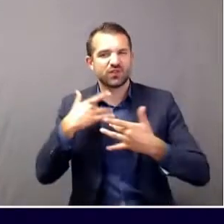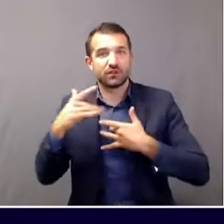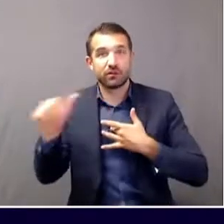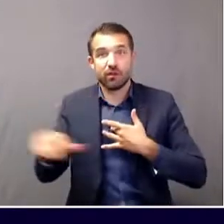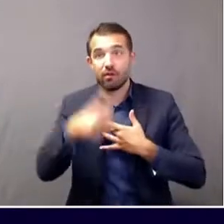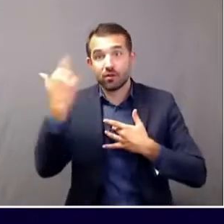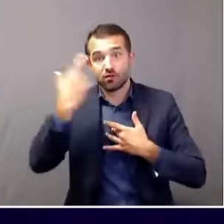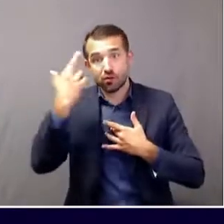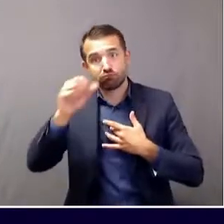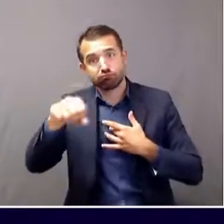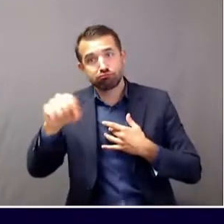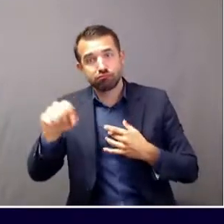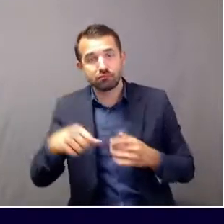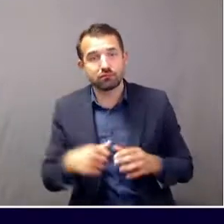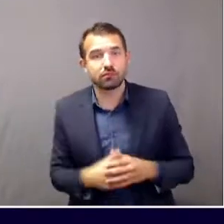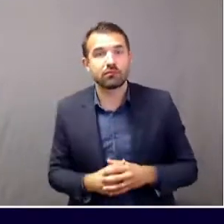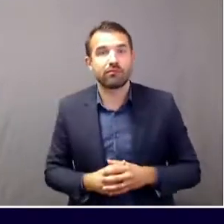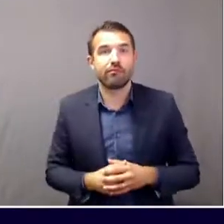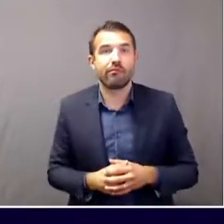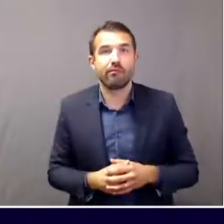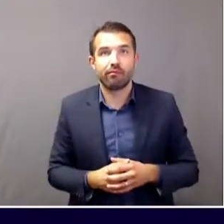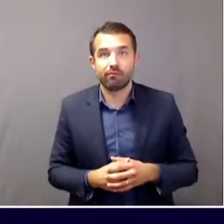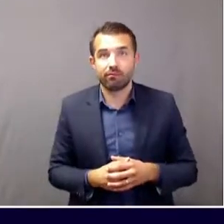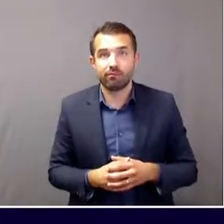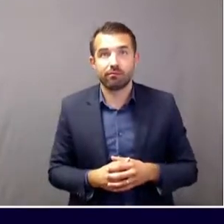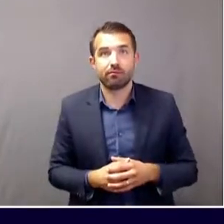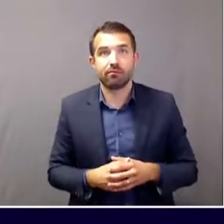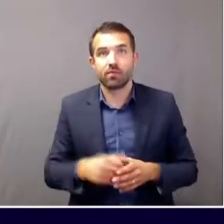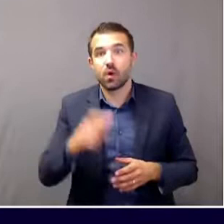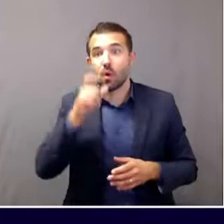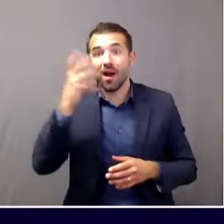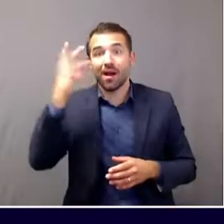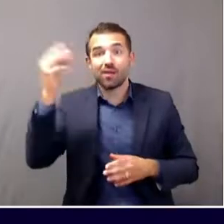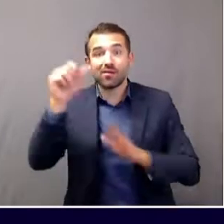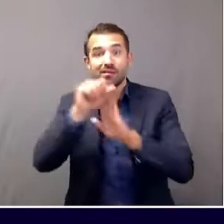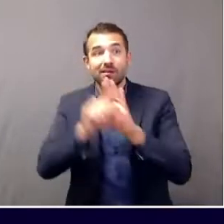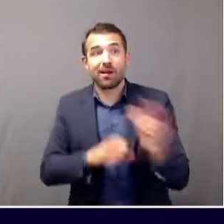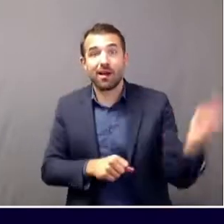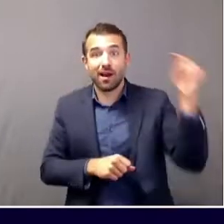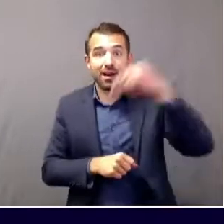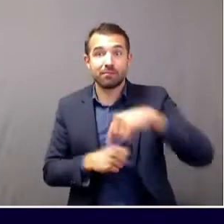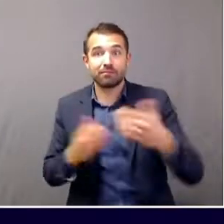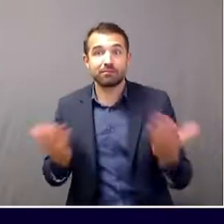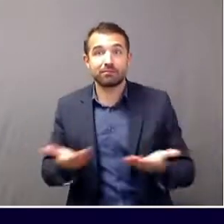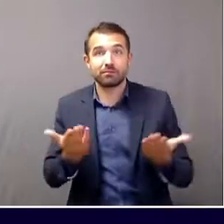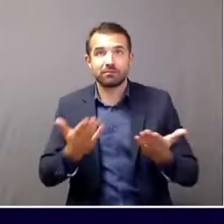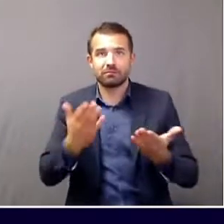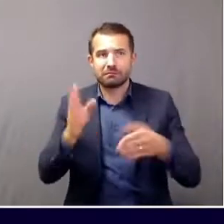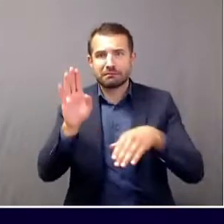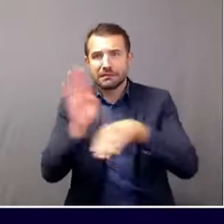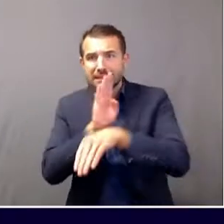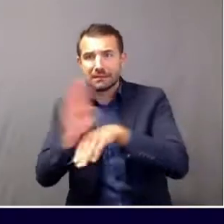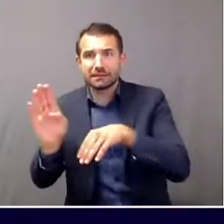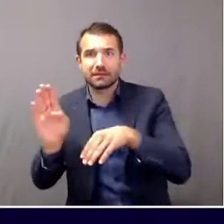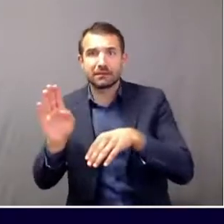that could happen travelers who are coming to main commercial